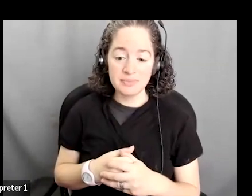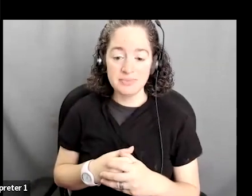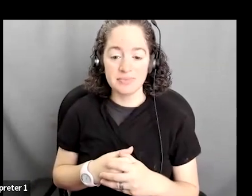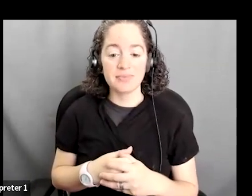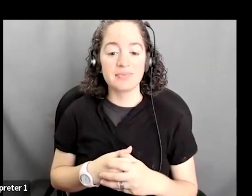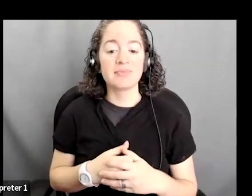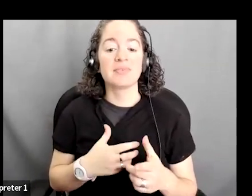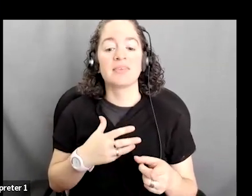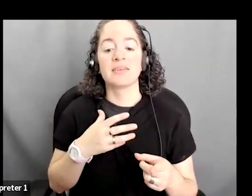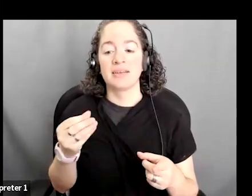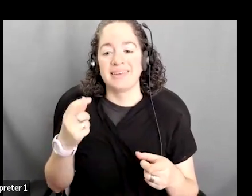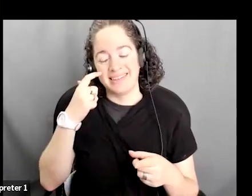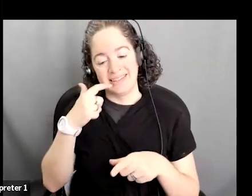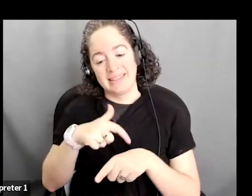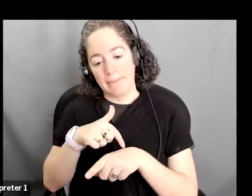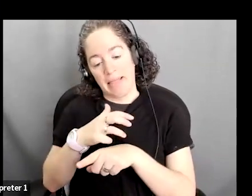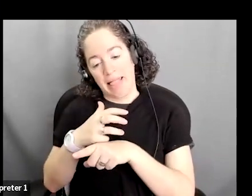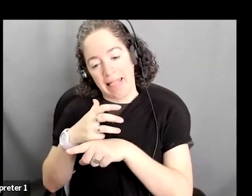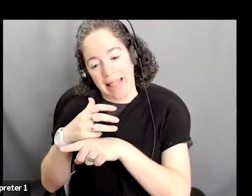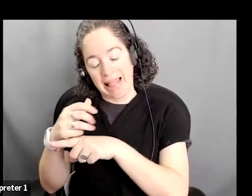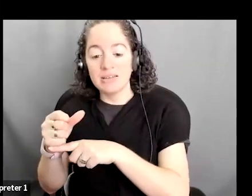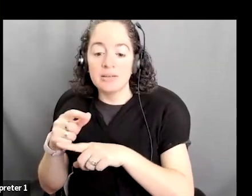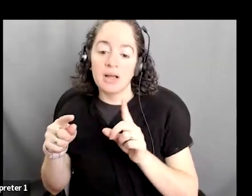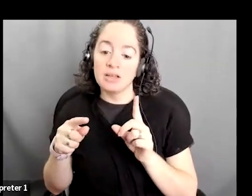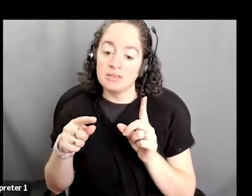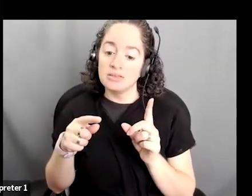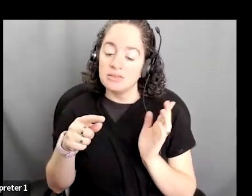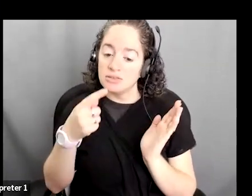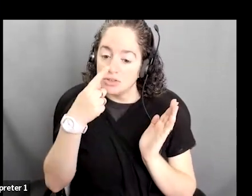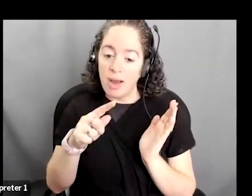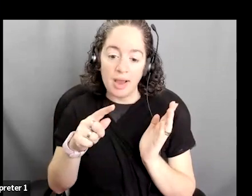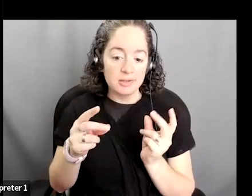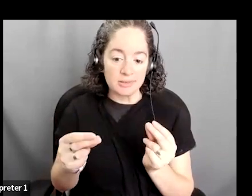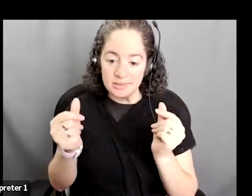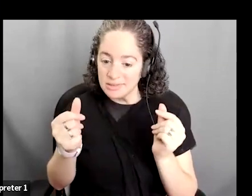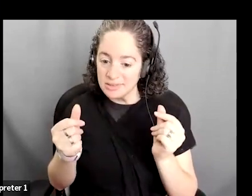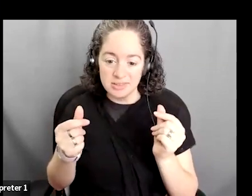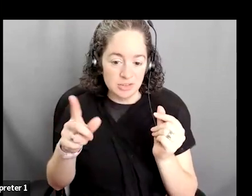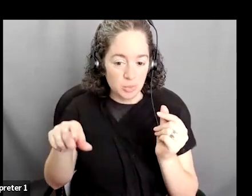We're pretty much out of time but can we just give a quick yay or nay on using